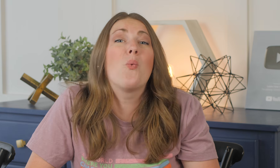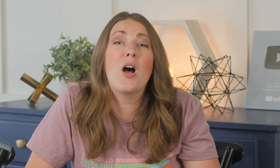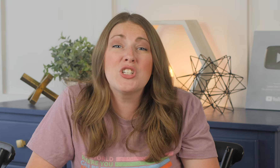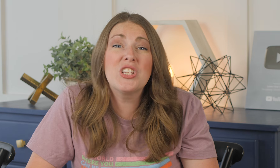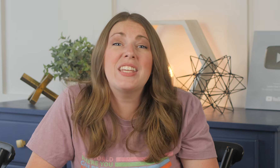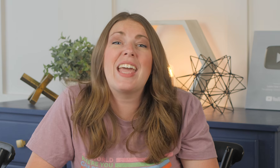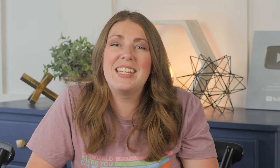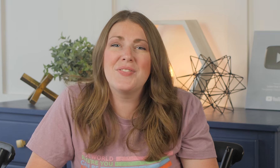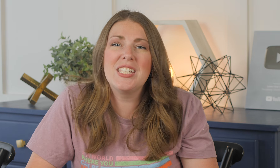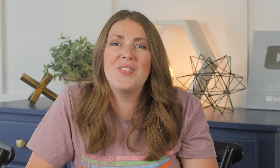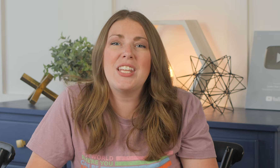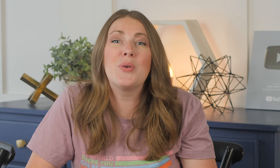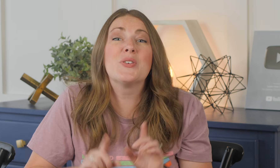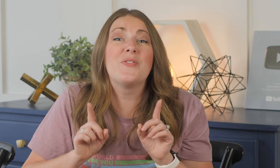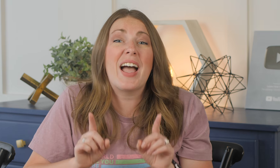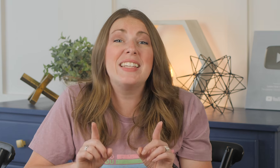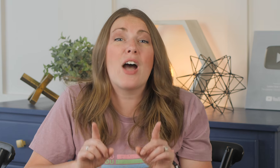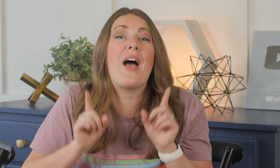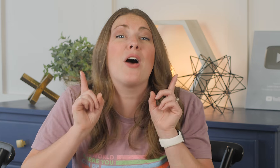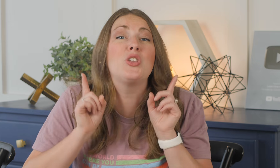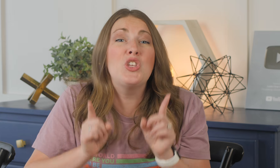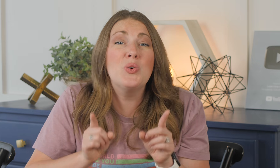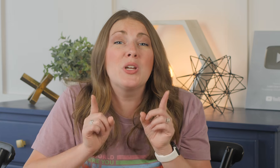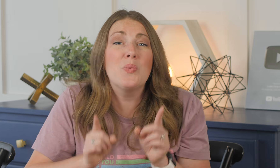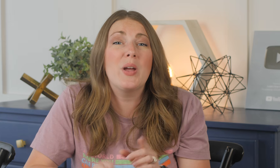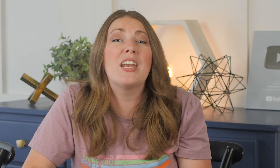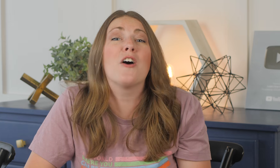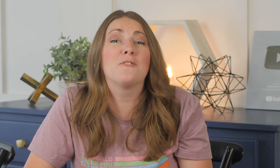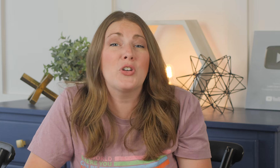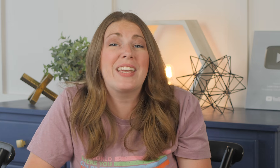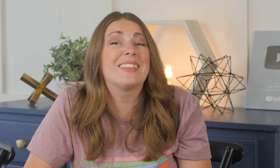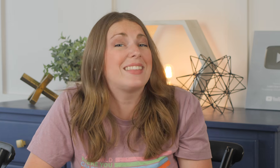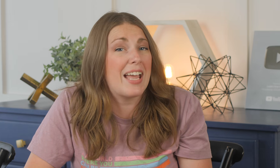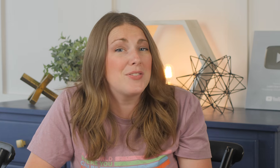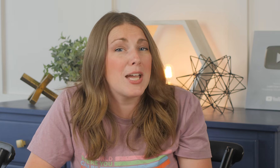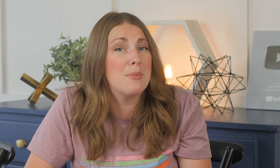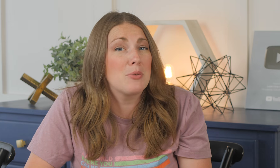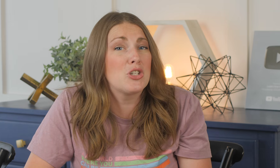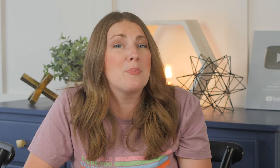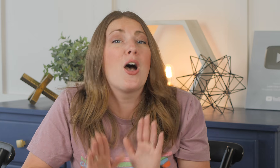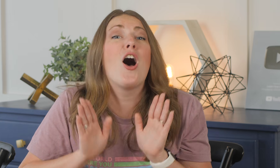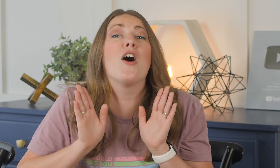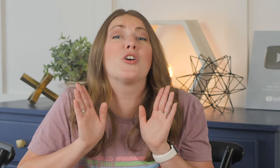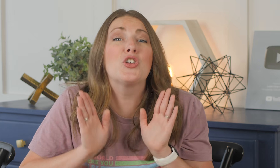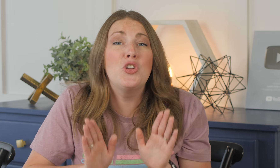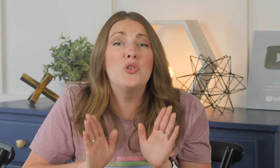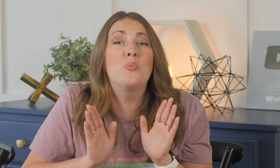watch till the end of this video to find out how you can win a free lifetime membership of our new